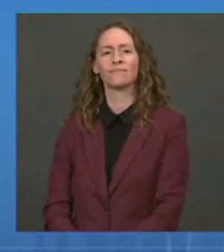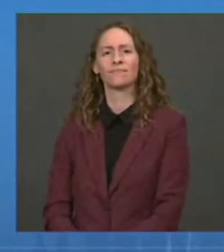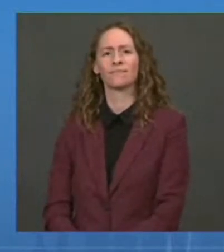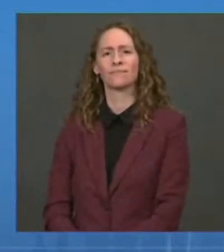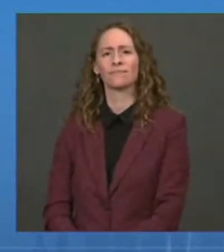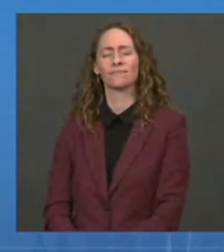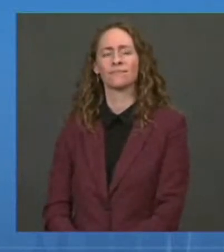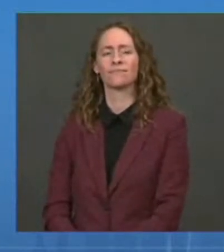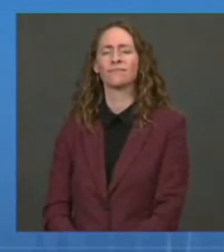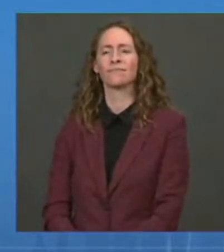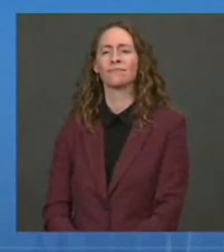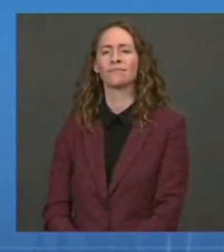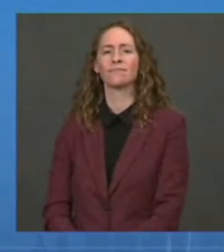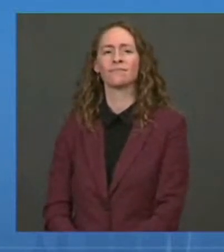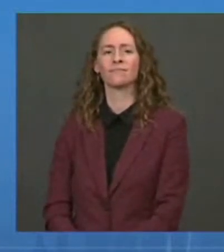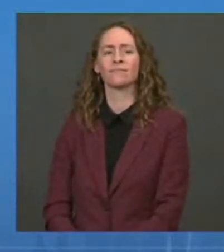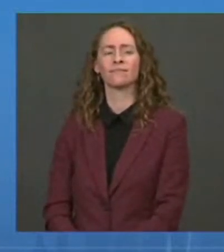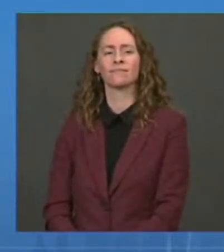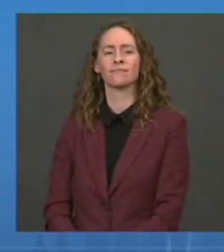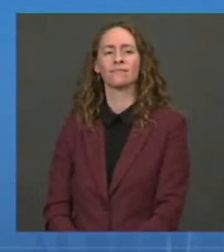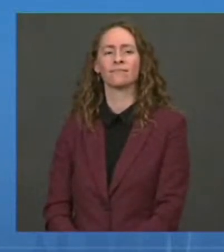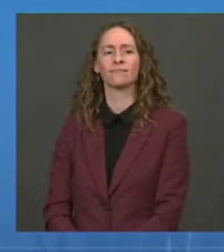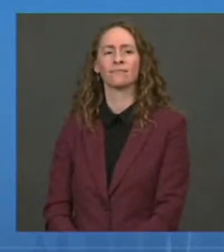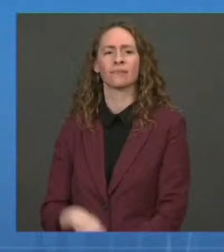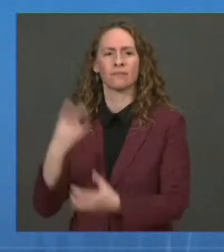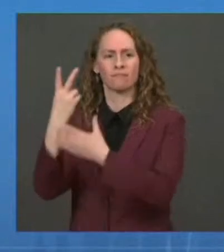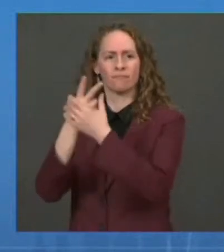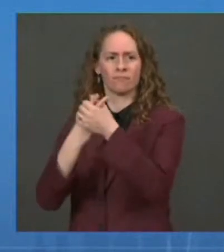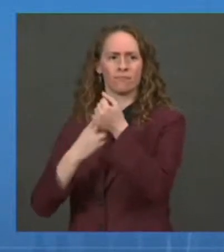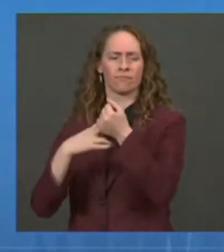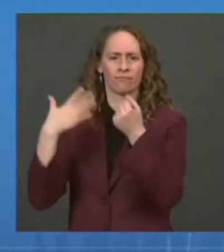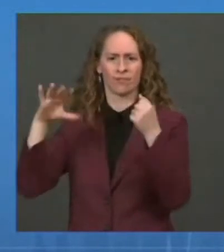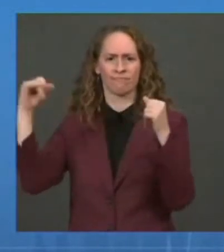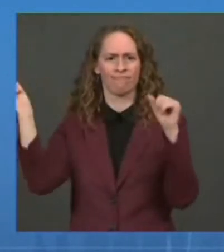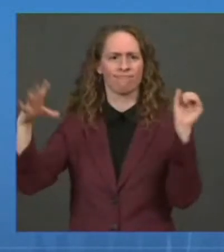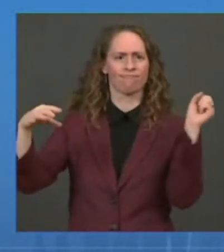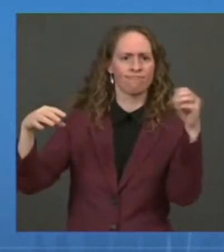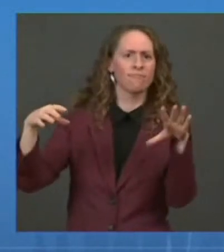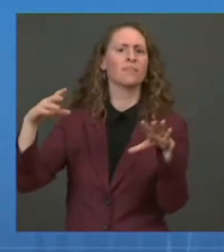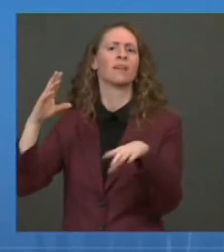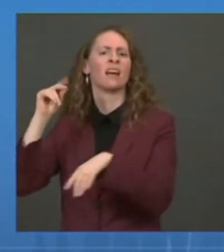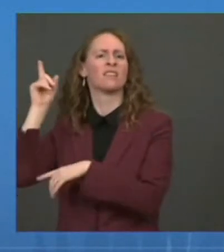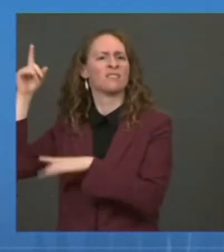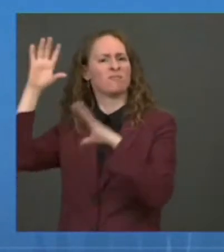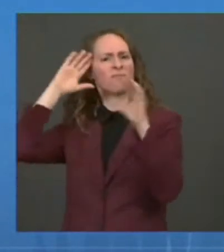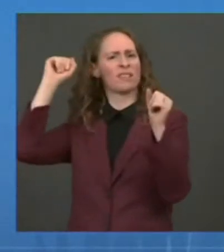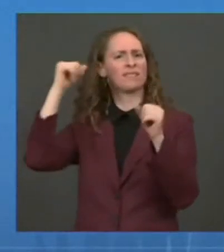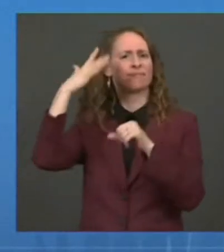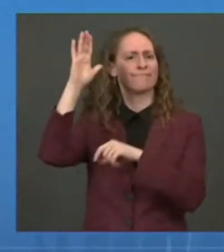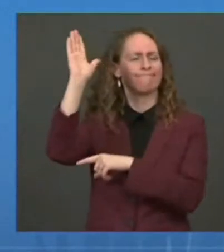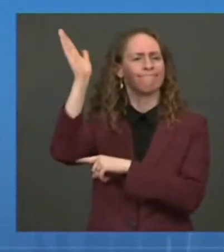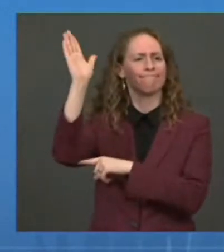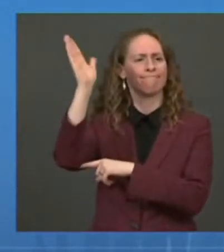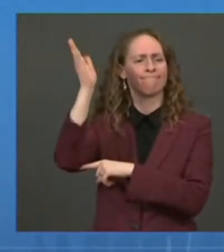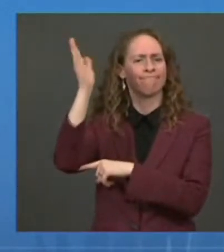WELL THANK YOU DOCTORS. SO AS YOU JUST HEARD FROM BOTH DOCTORS AND AS THE PRESIDENT